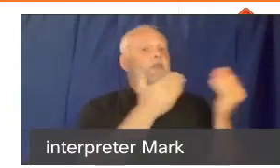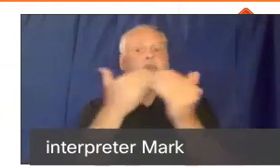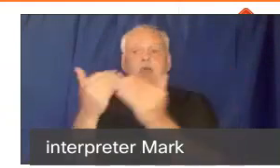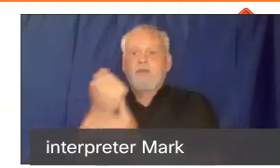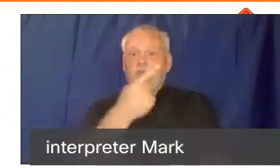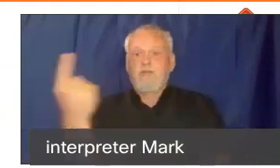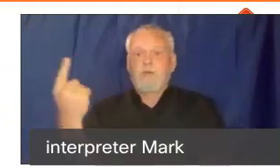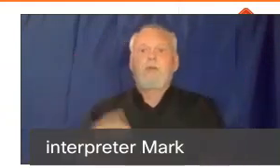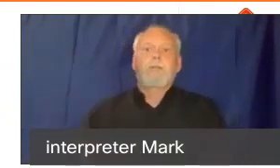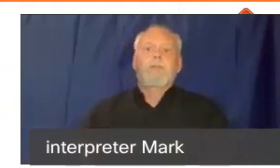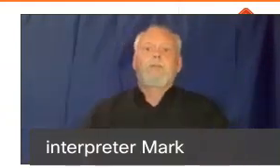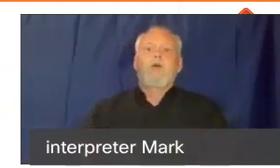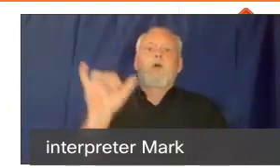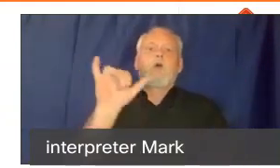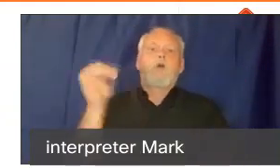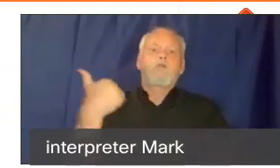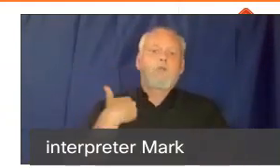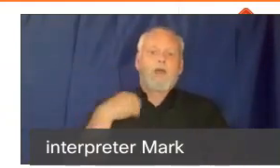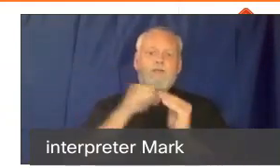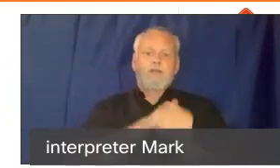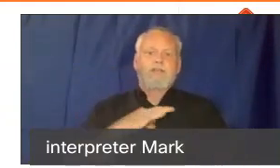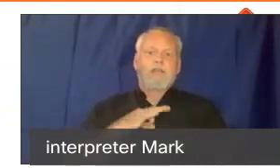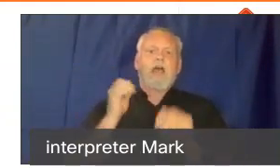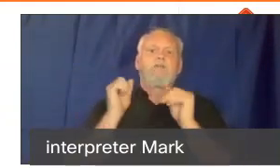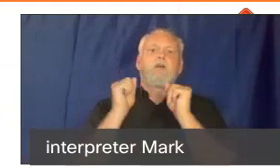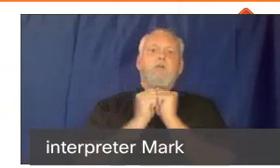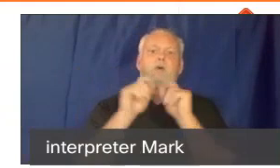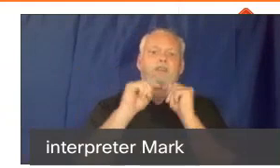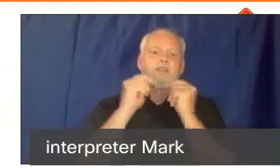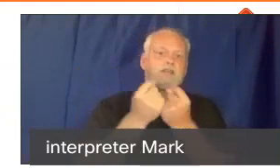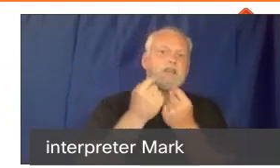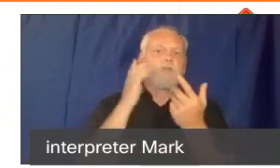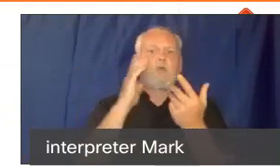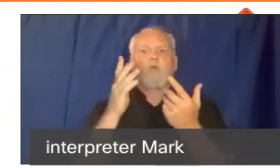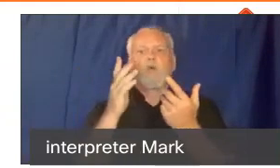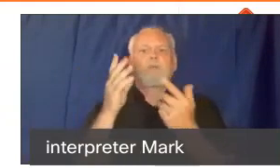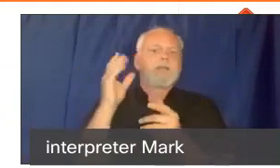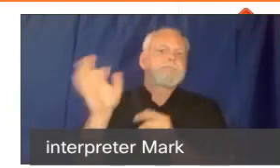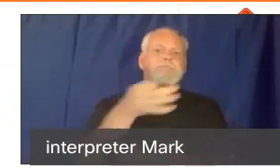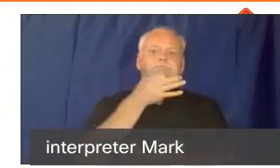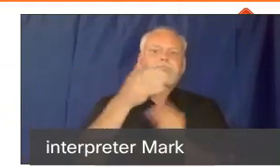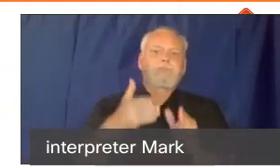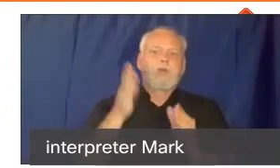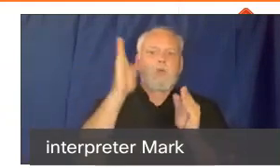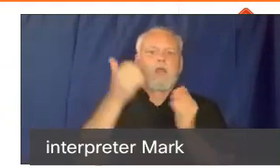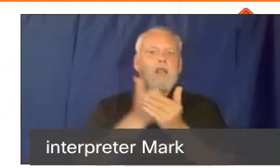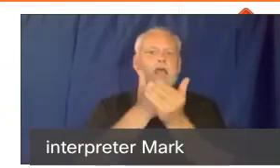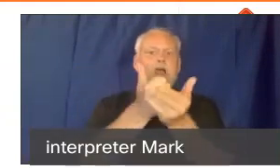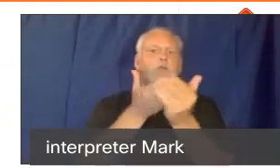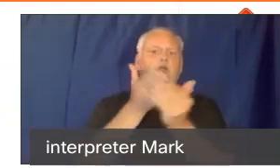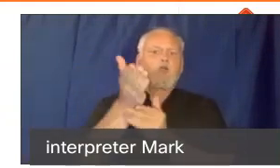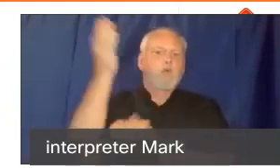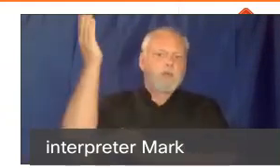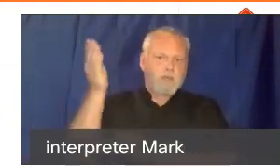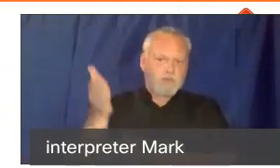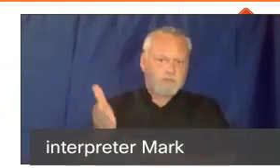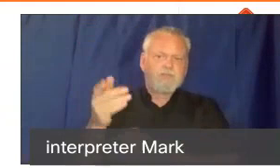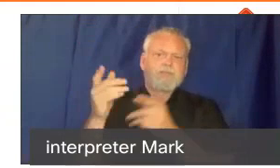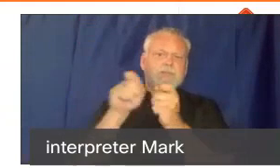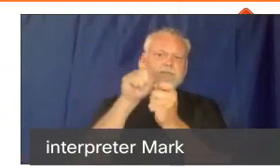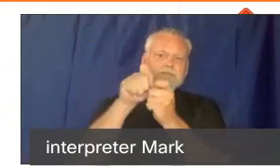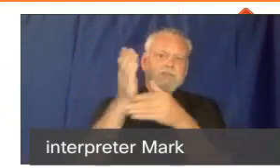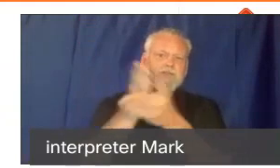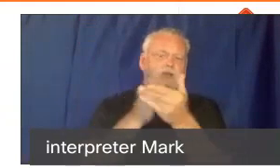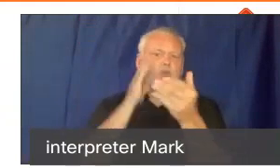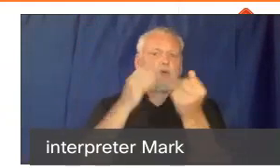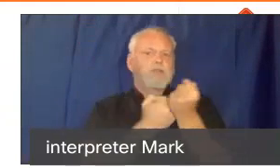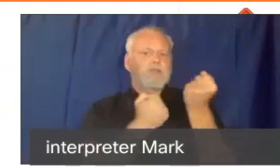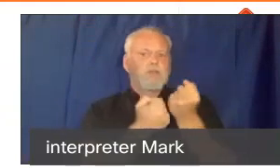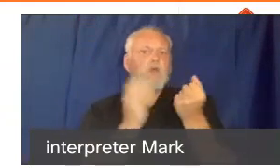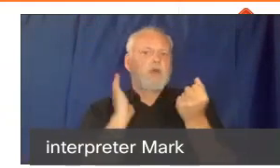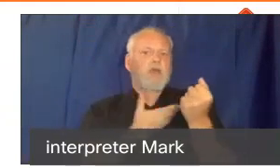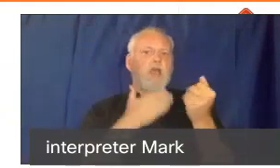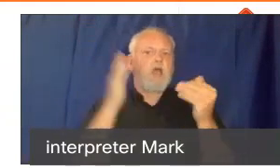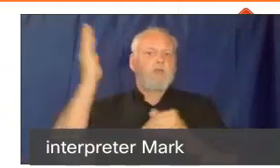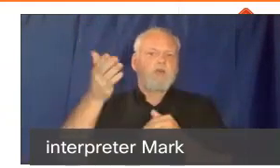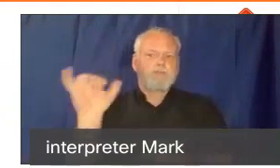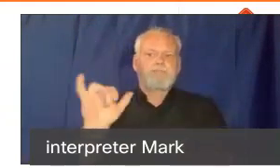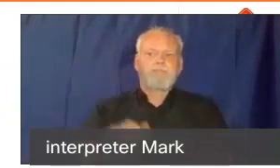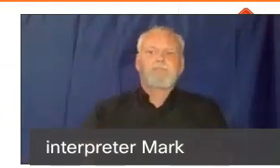Also, we have another staff within the panish team. There'll be like, experts, and they will help us to the ability if it's to the question section and we'll be supporting our presentation as well.